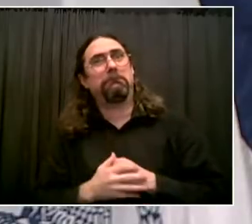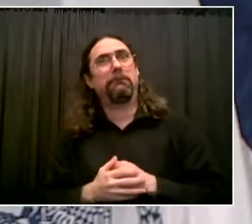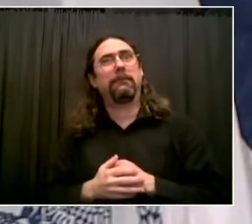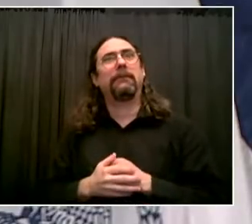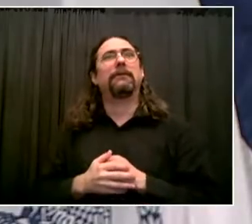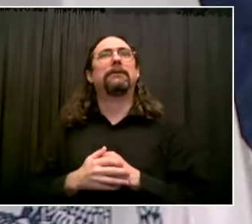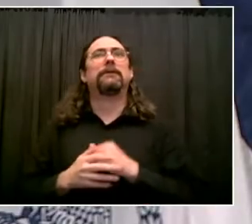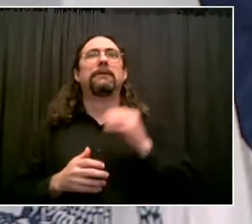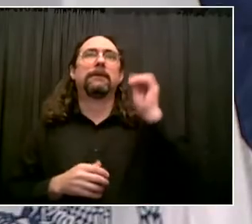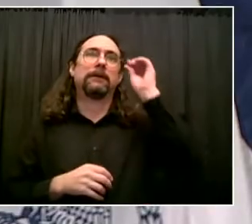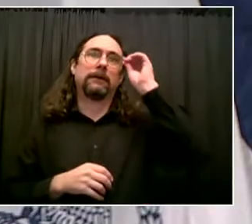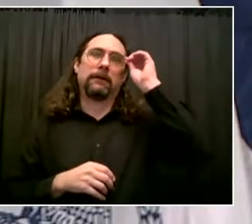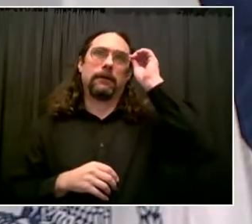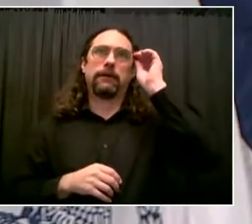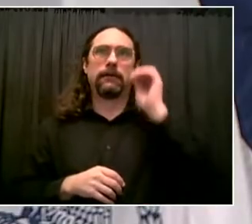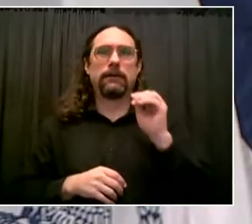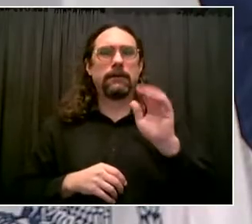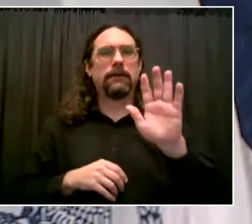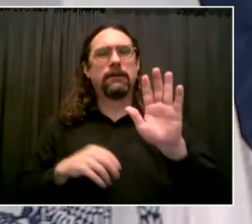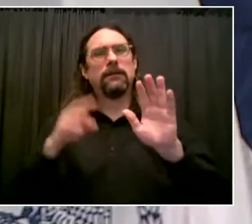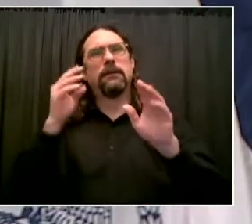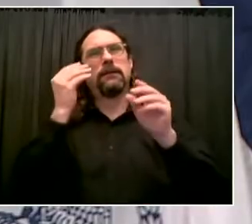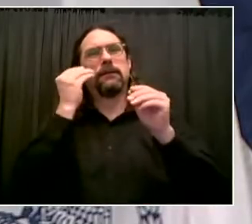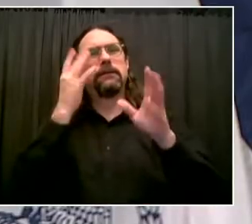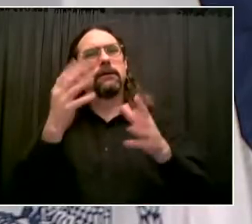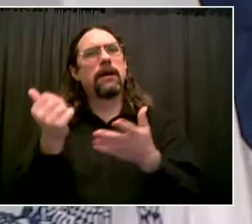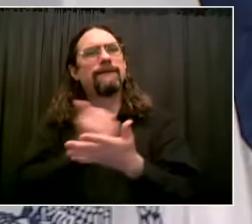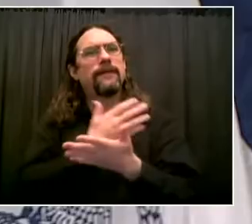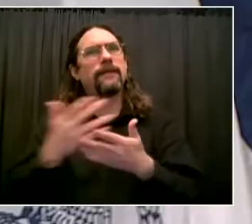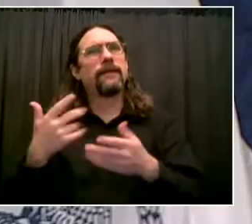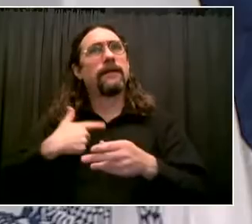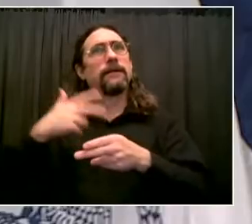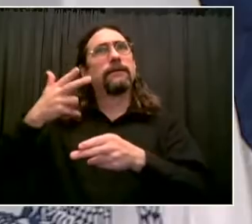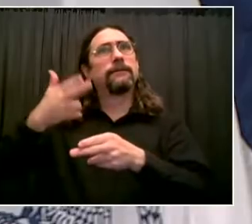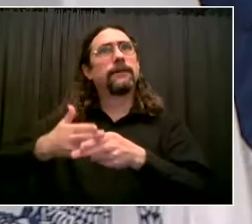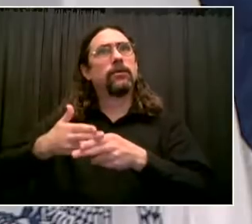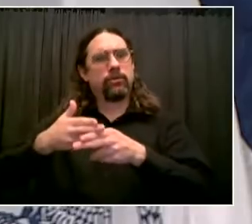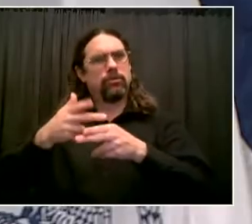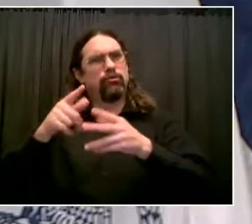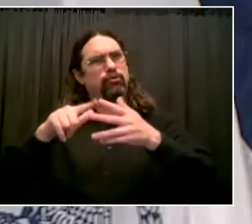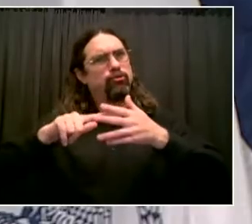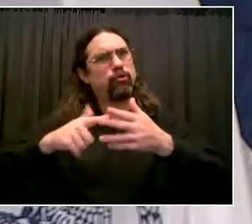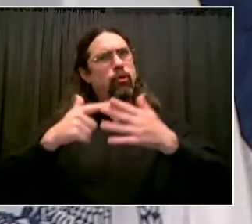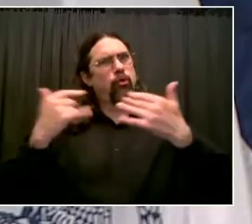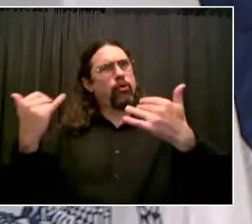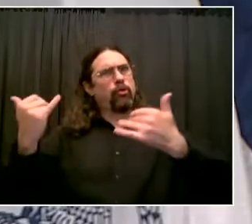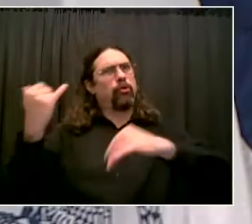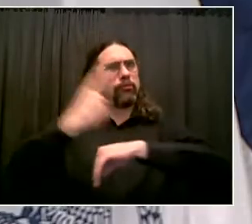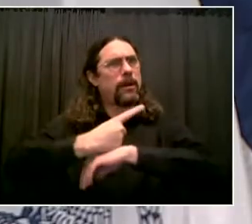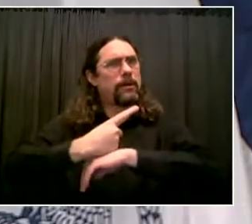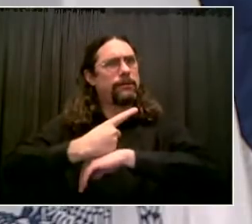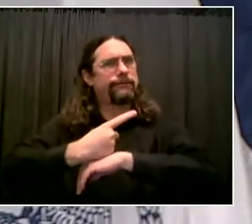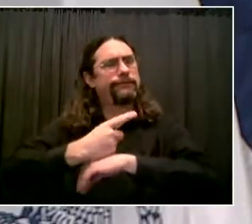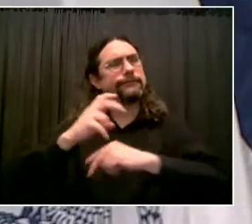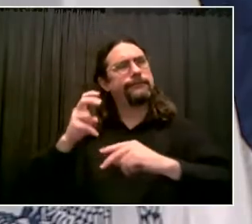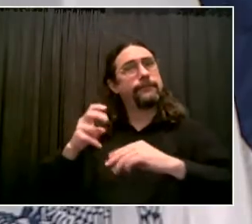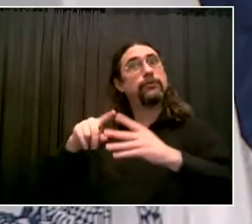MARCIA EVERYTHING WE ARE TALKING ABOUT IS THINGS WERE MOVING ON RIGHT NOW THAT WE ARE GOING TO BUILD UPR FOTHE SUMMER.